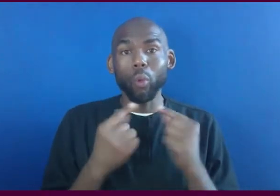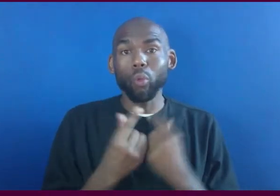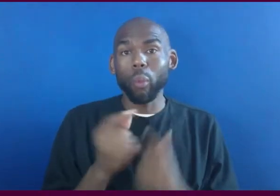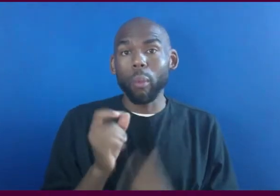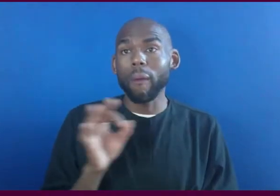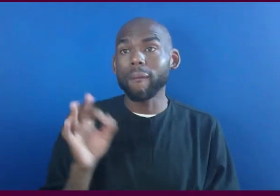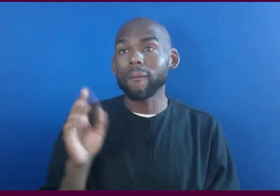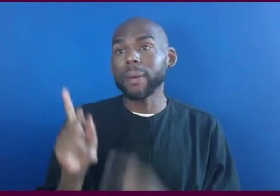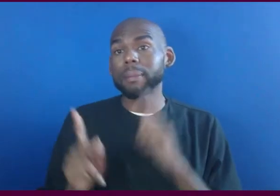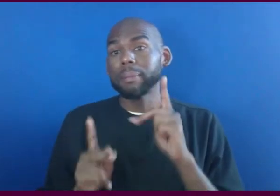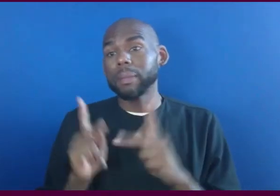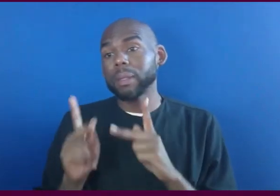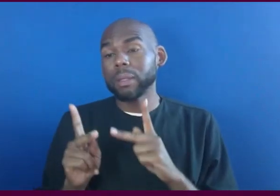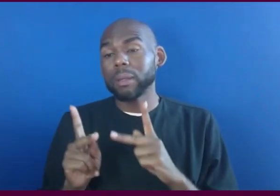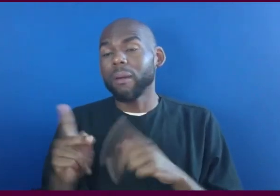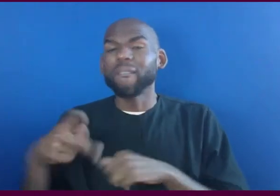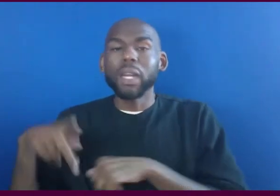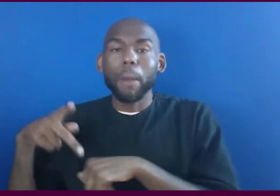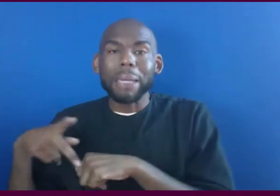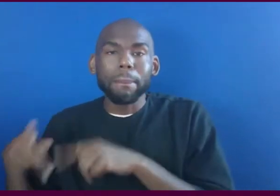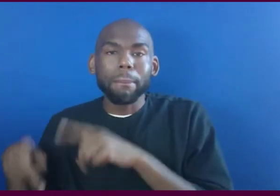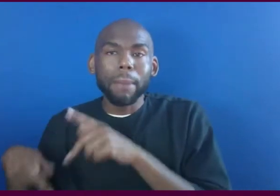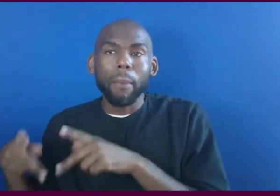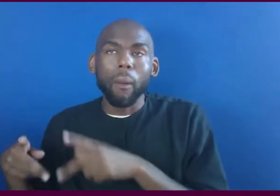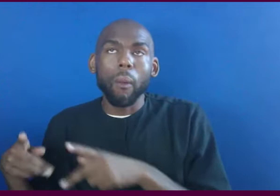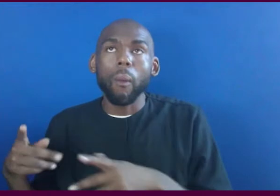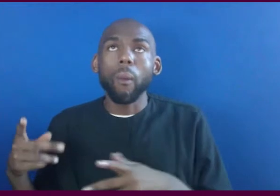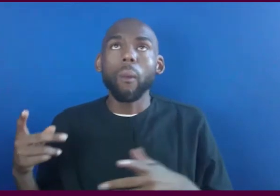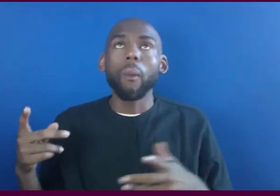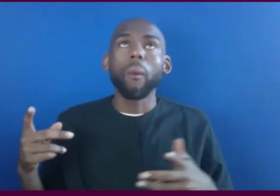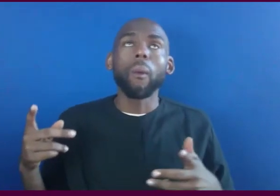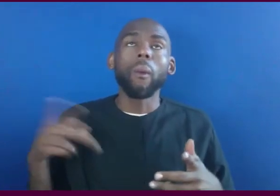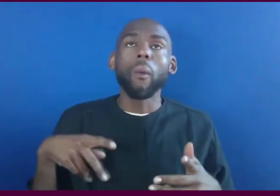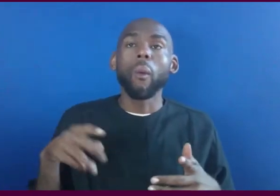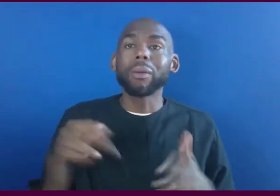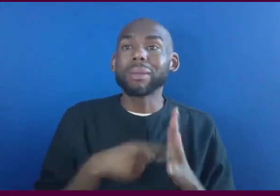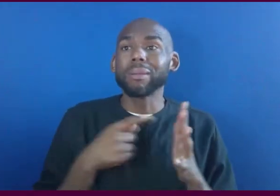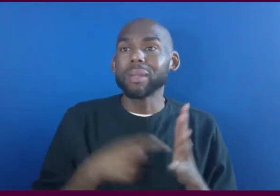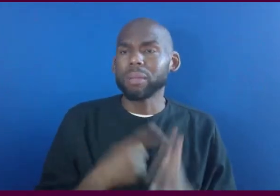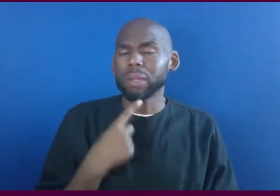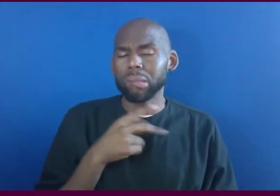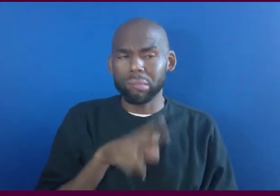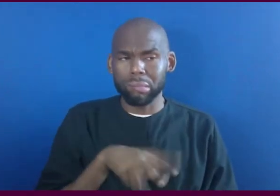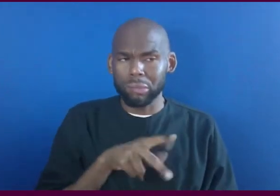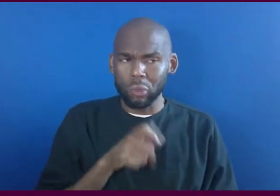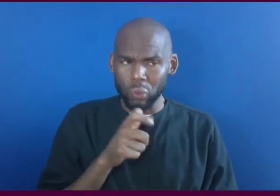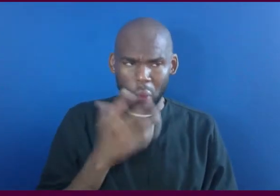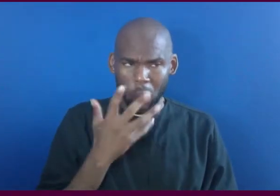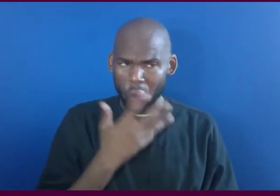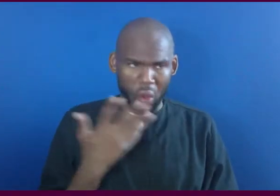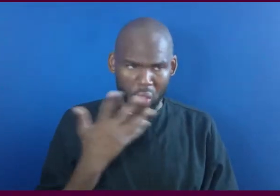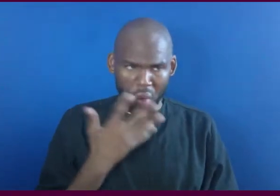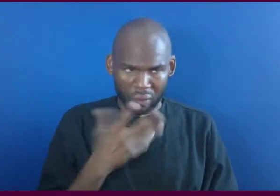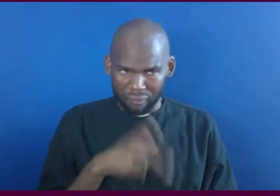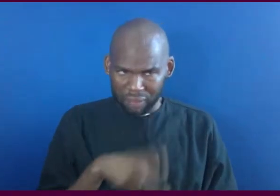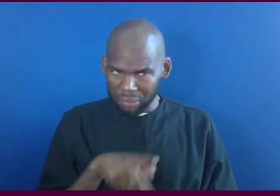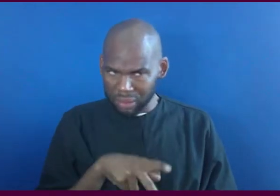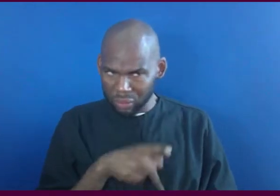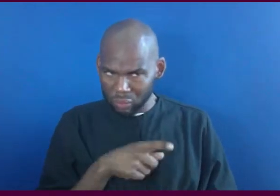of Filipino people or something, sometimes they're like you don't look Filipino. Are you really...